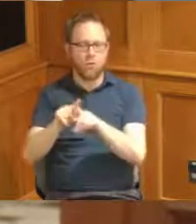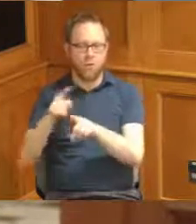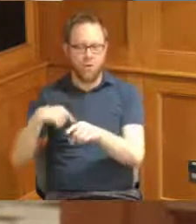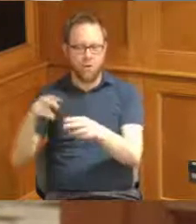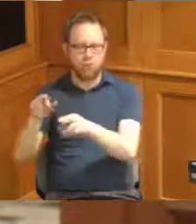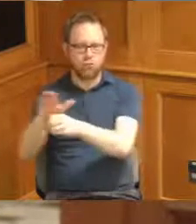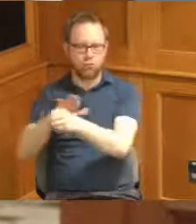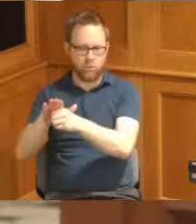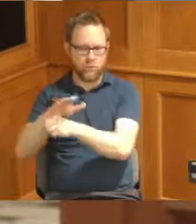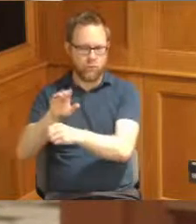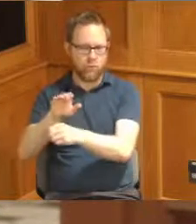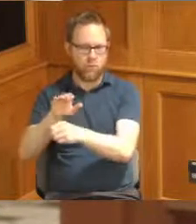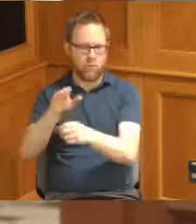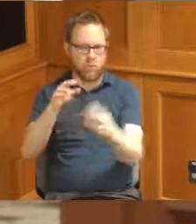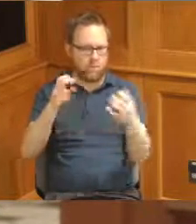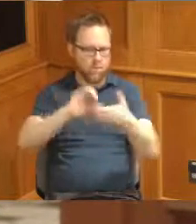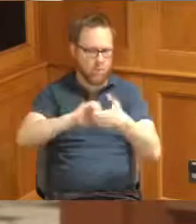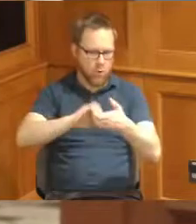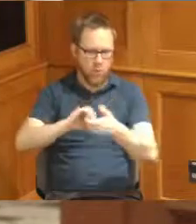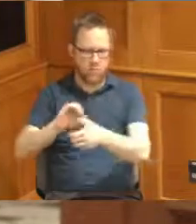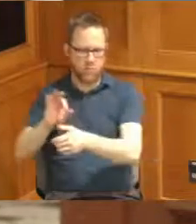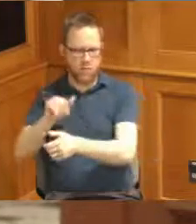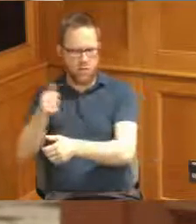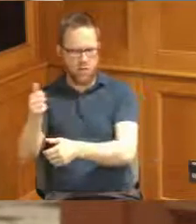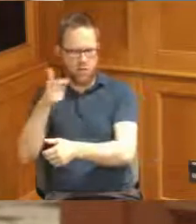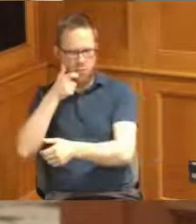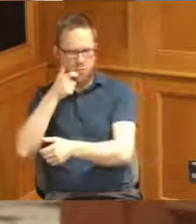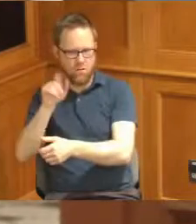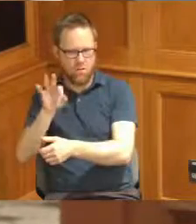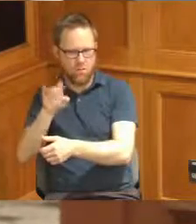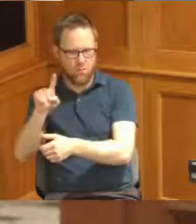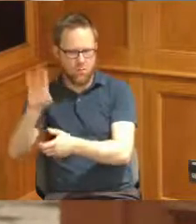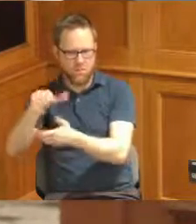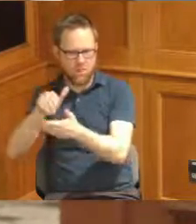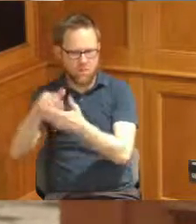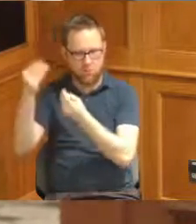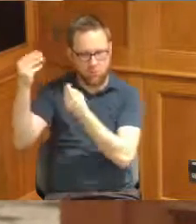are other 911 centers around us to let them know that we are experiencing this type of an outage